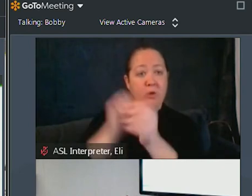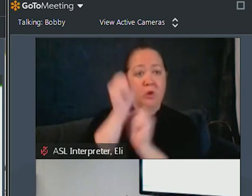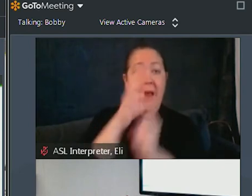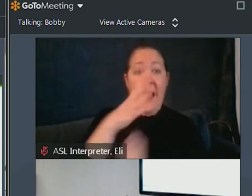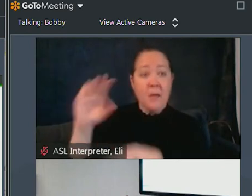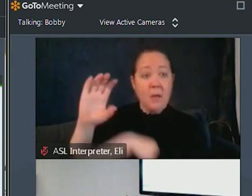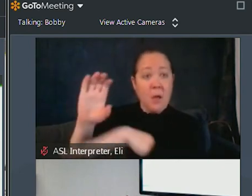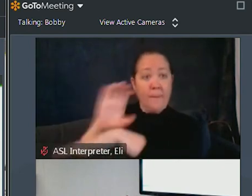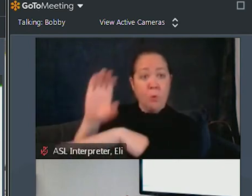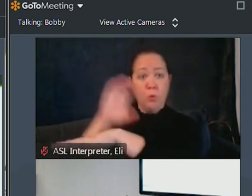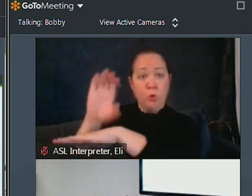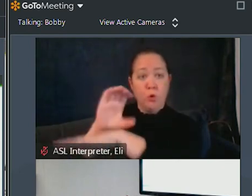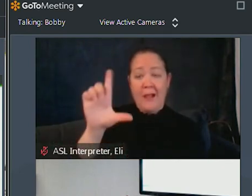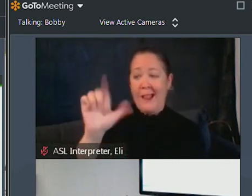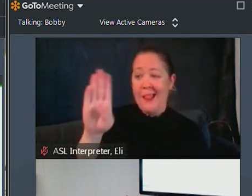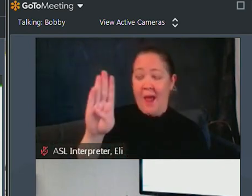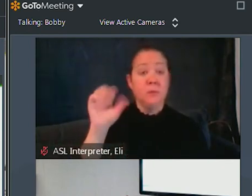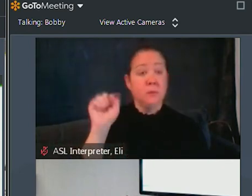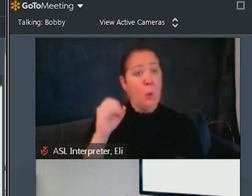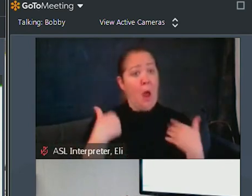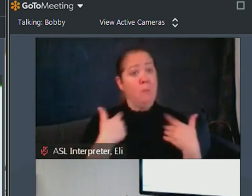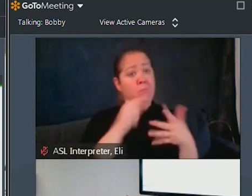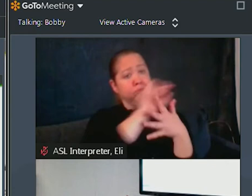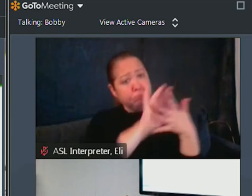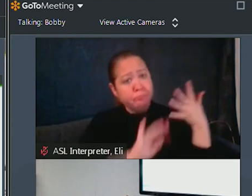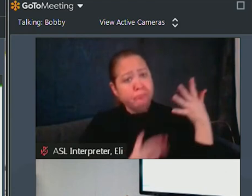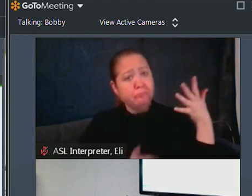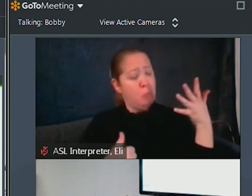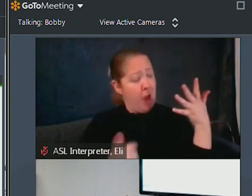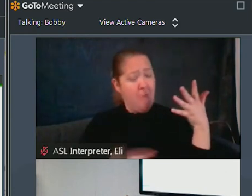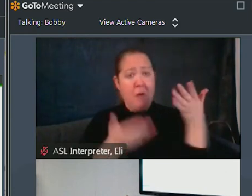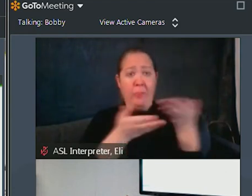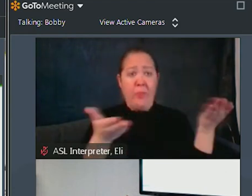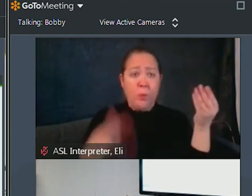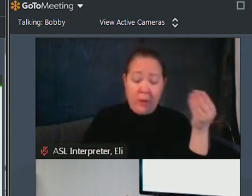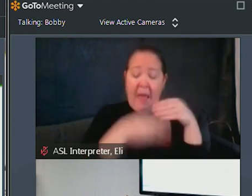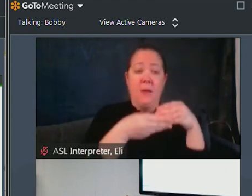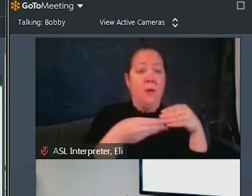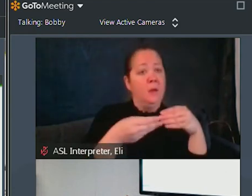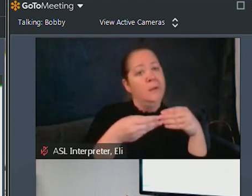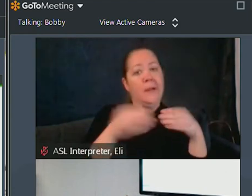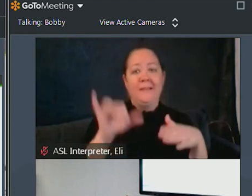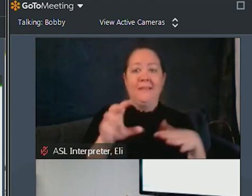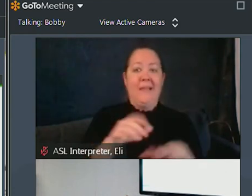there's a number of things that they're, that they are adding with this, that simply if there was a room for, in the existing facility.